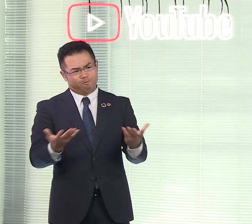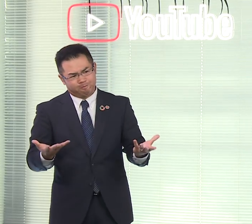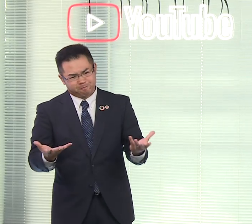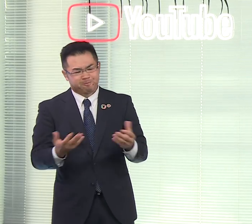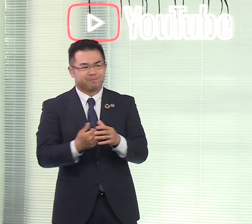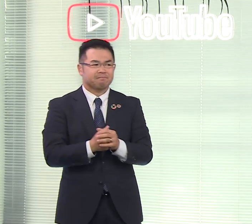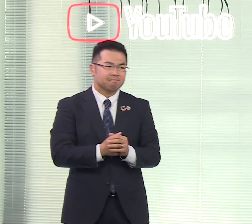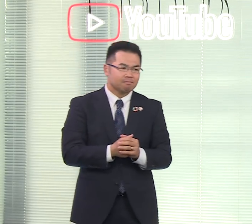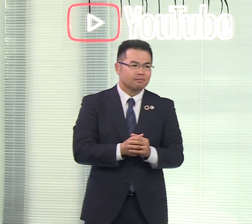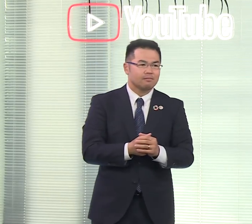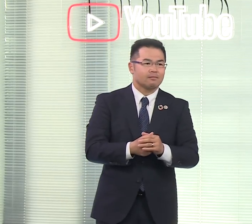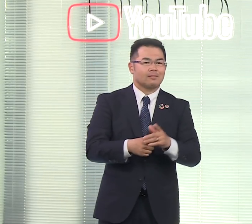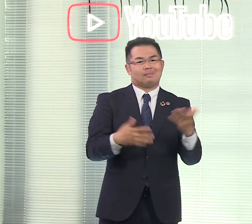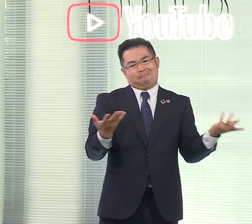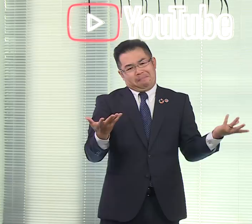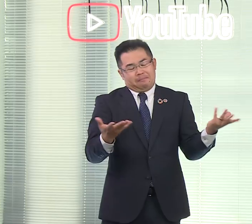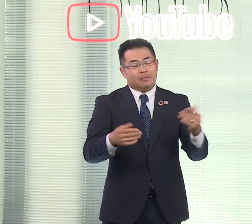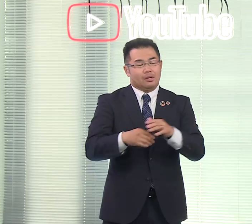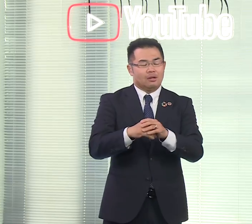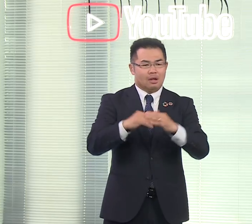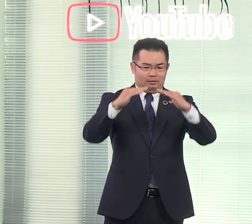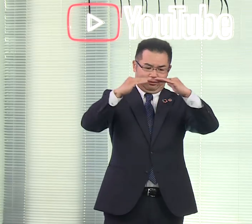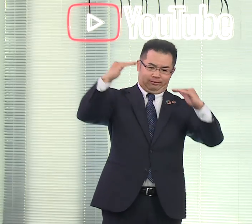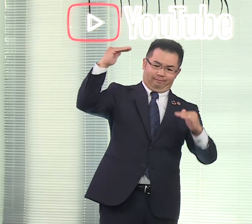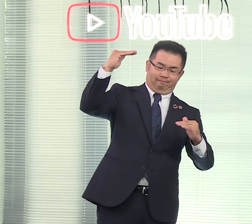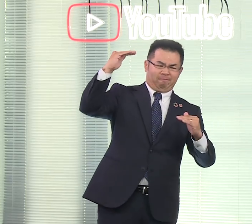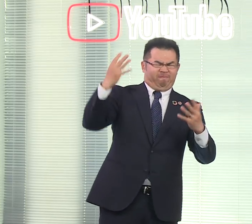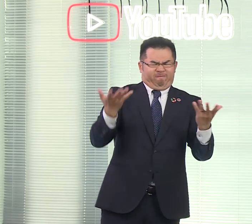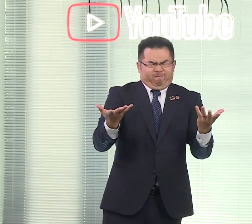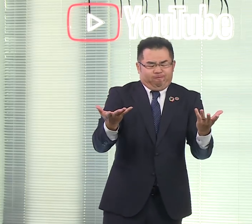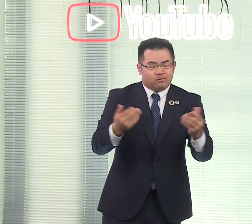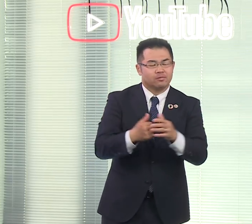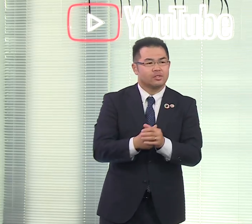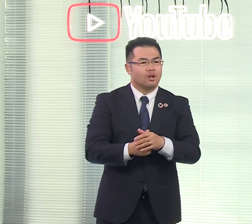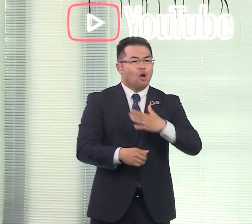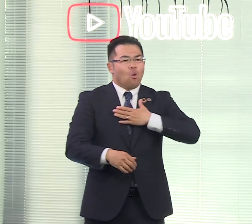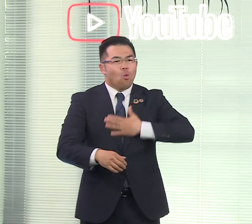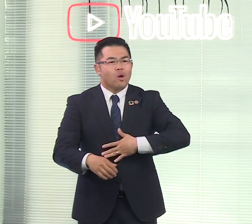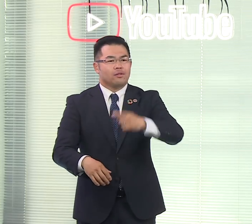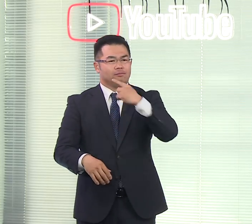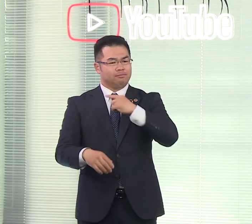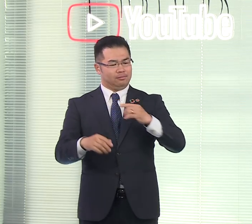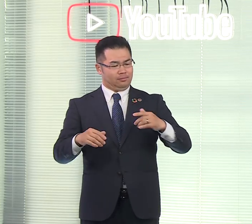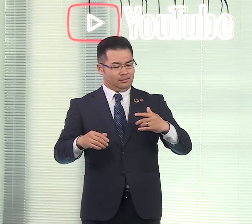I would have to say that the level of education is not so good. >> YASUNORI SHIMAMOTO: And that is because -- what's the reason for that?